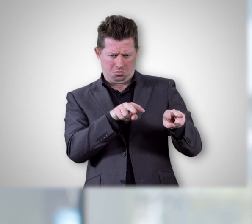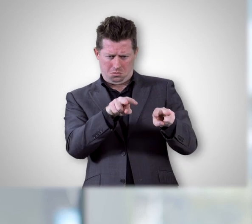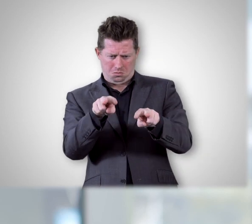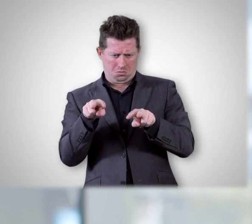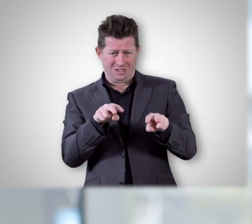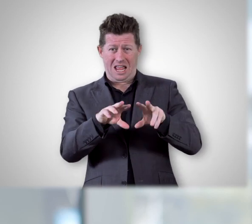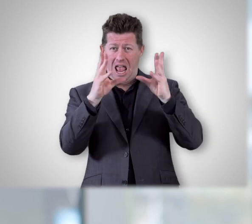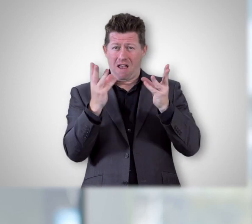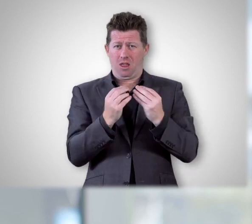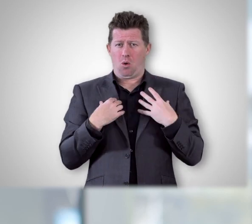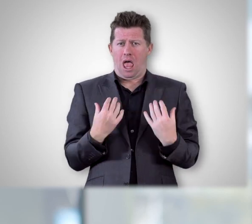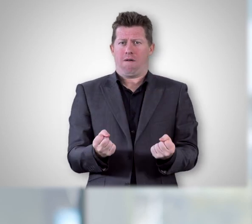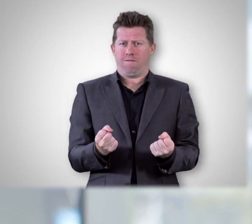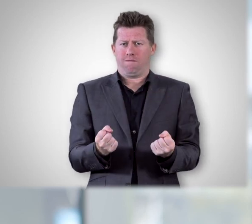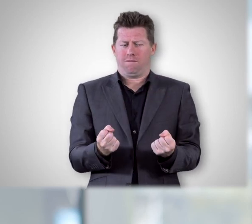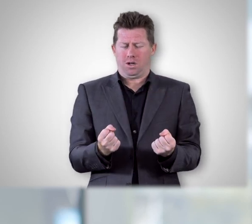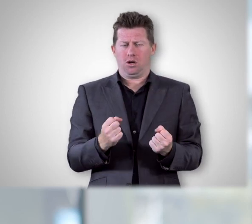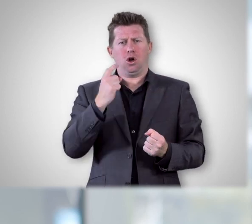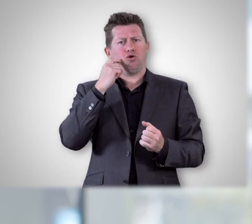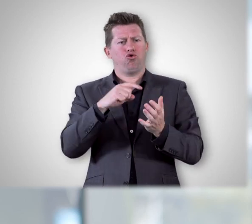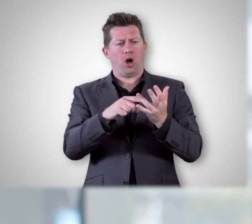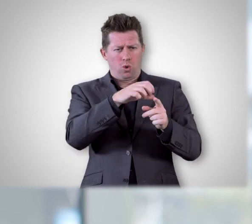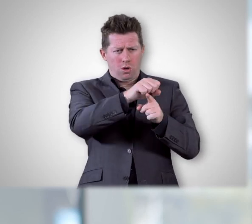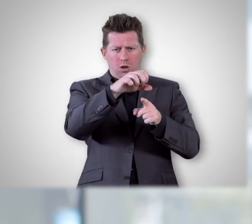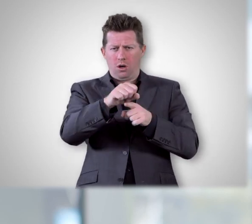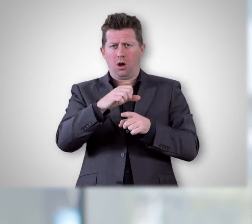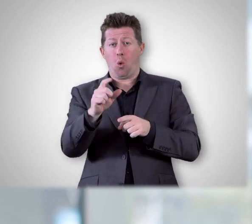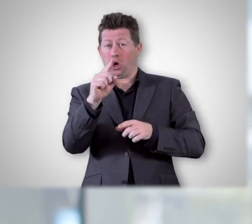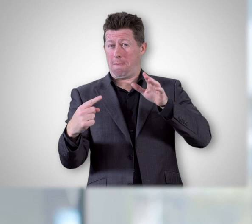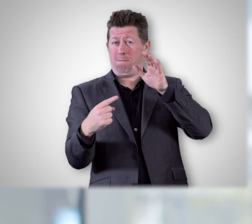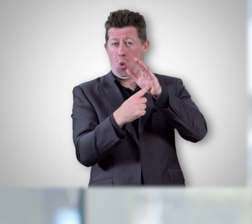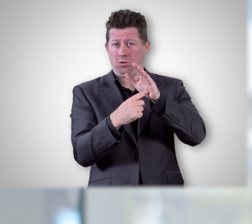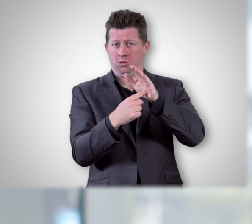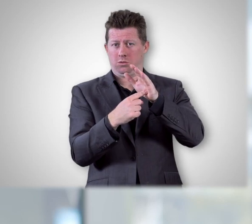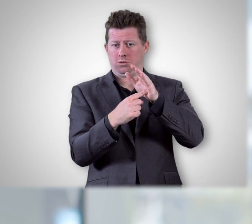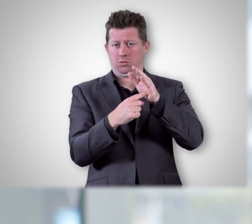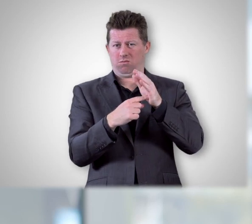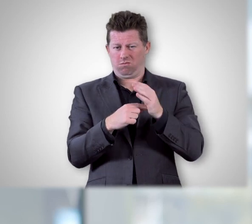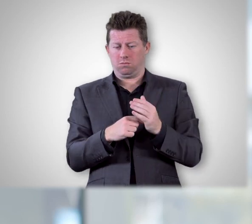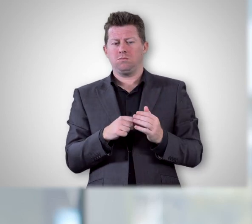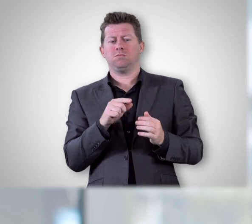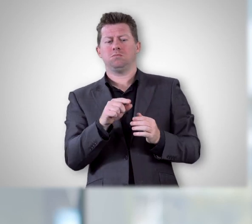of the content that you have that is existing and identify the critical elements that can be